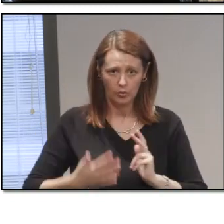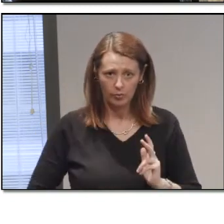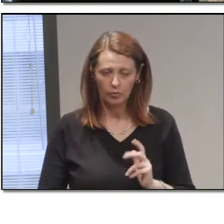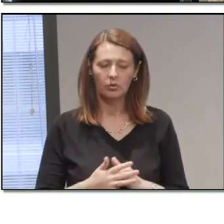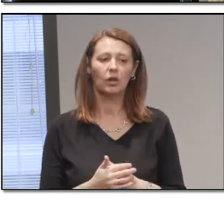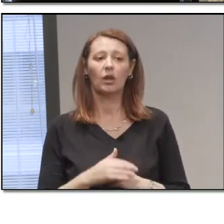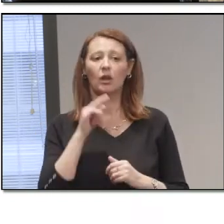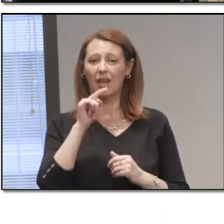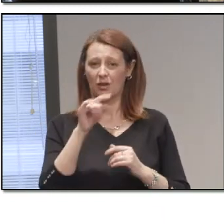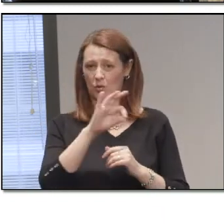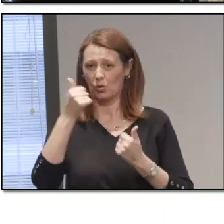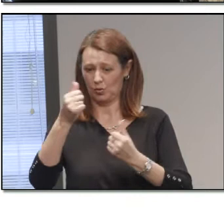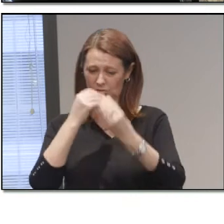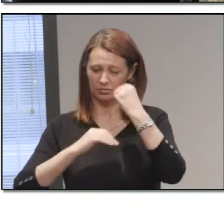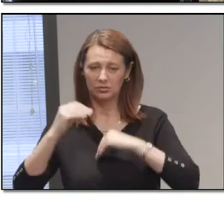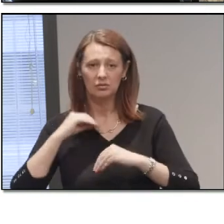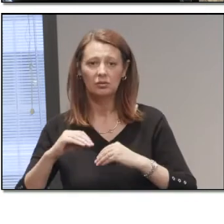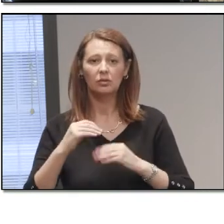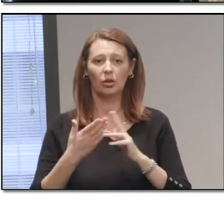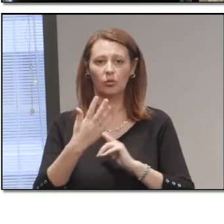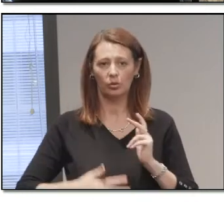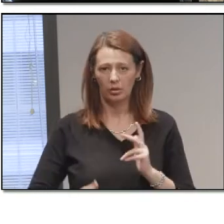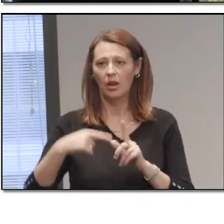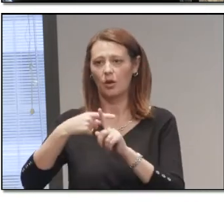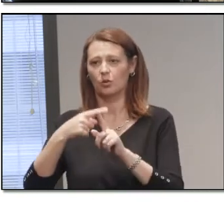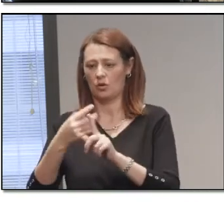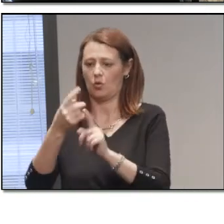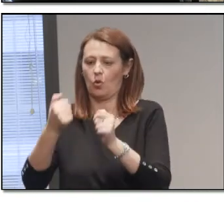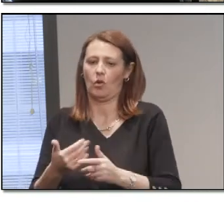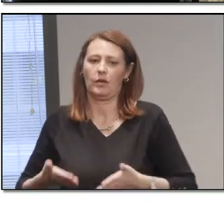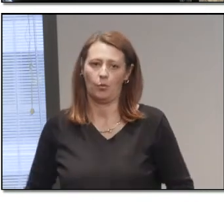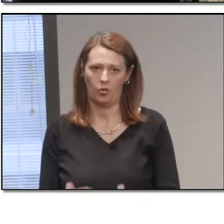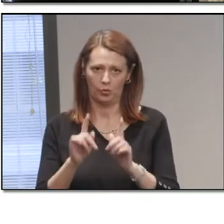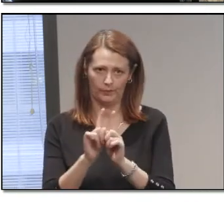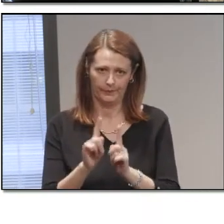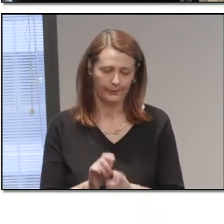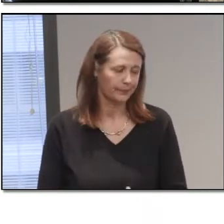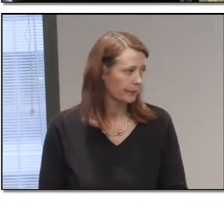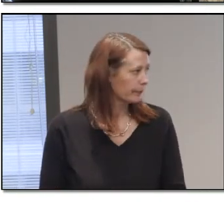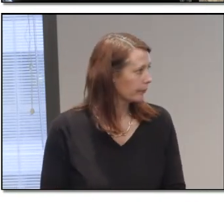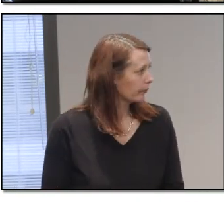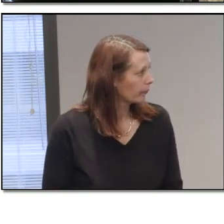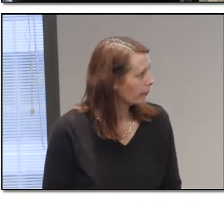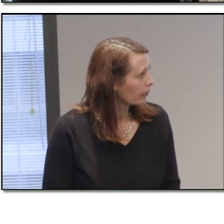and as I said premature birth. And the reason, okay this slide's coming later.